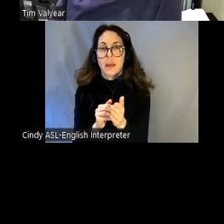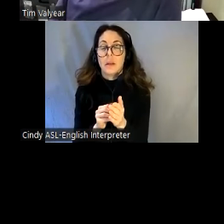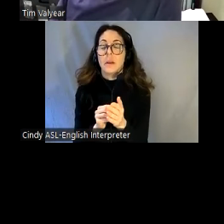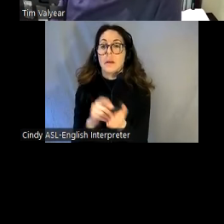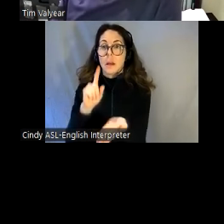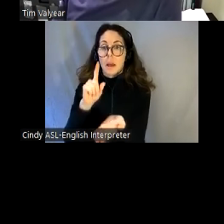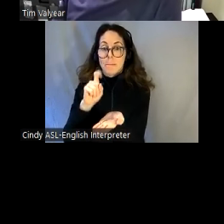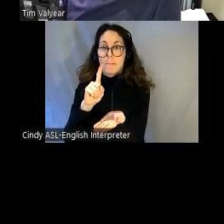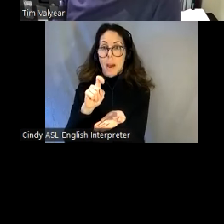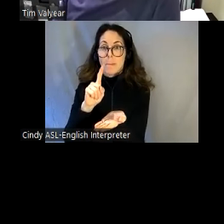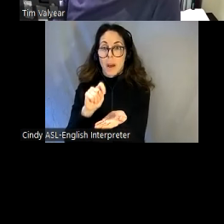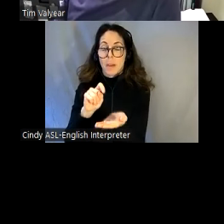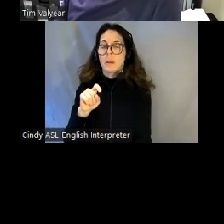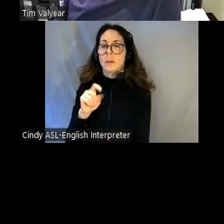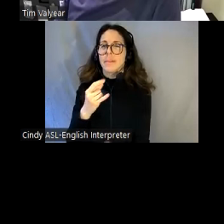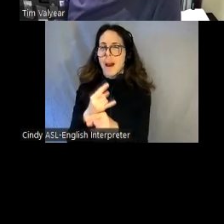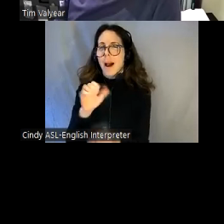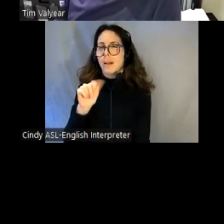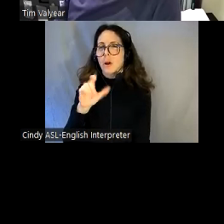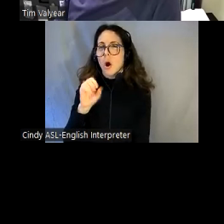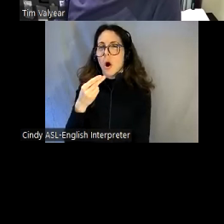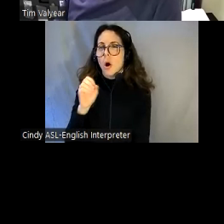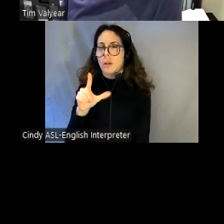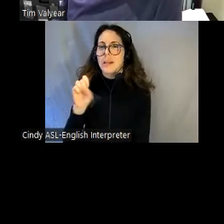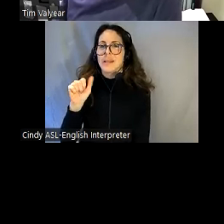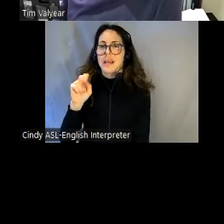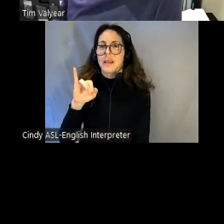you wash your hands. We will watch videos. I will describe